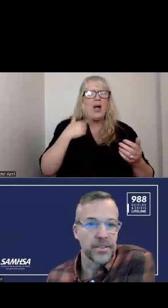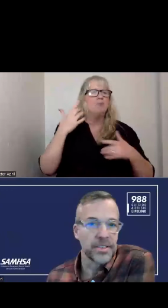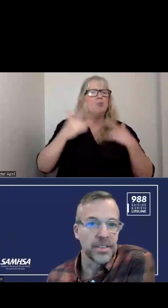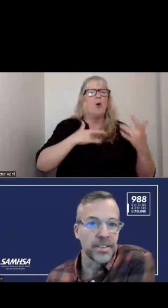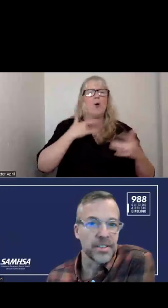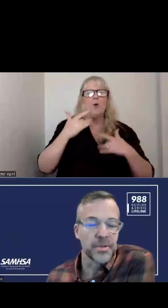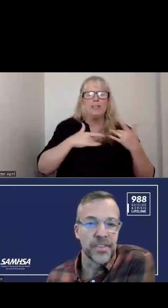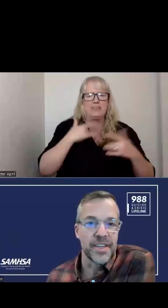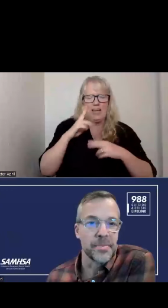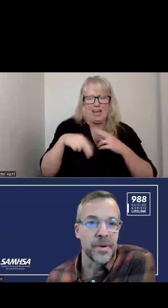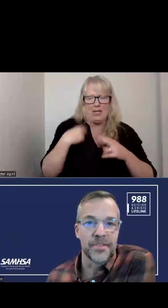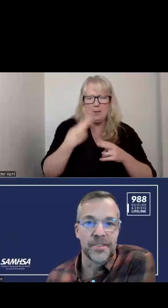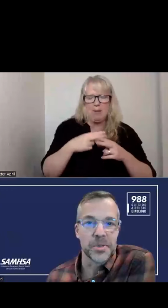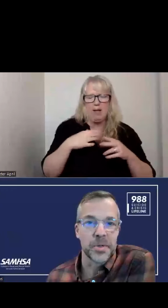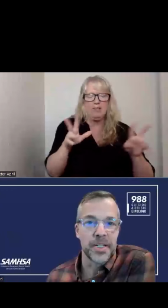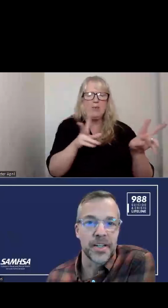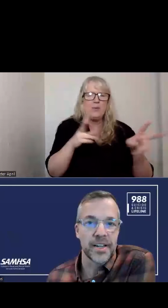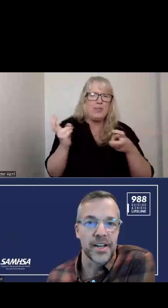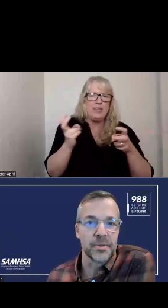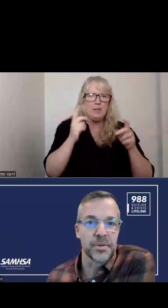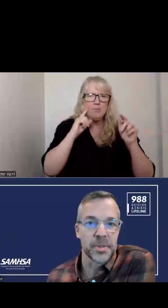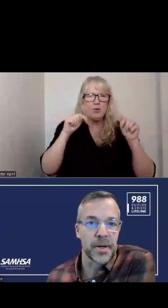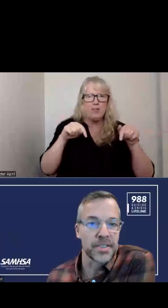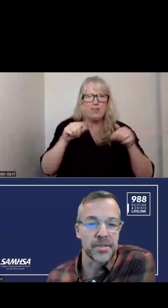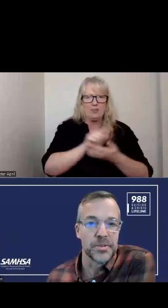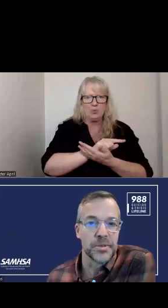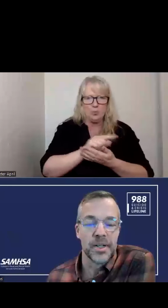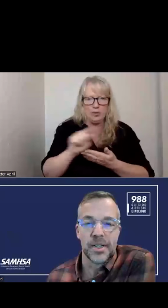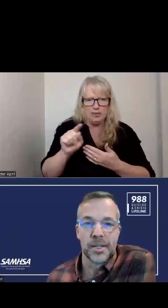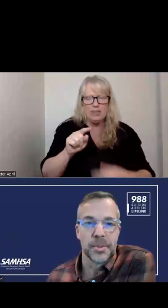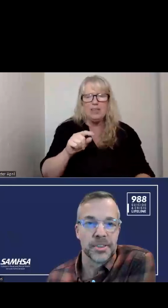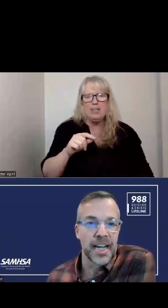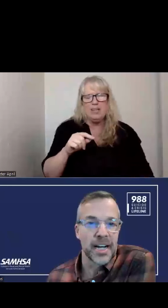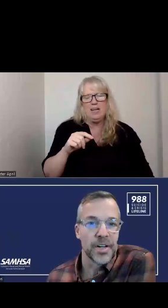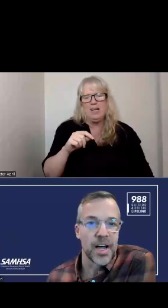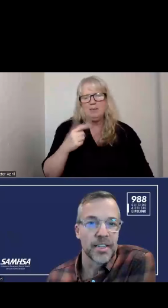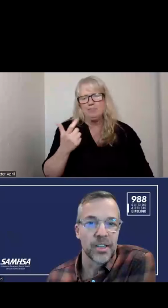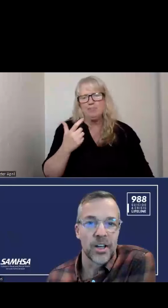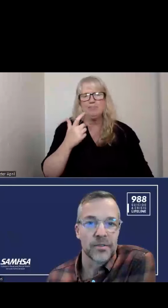THE THEME OF THIS WEEK WITH RESPECT TO BUILDING OUT NON-LAW